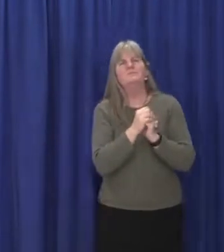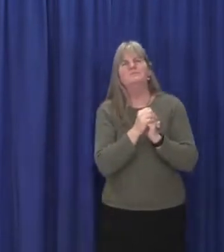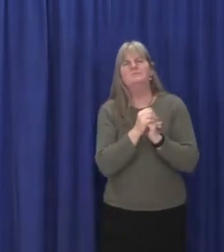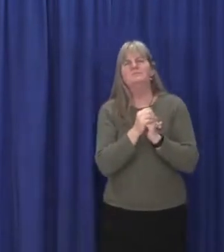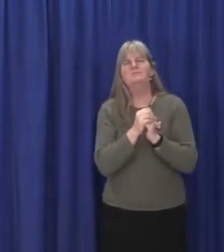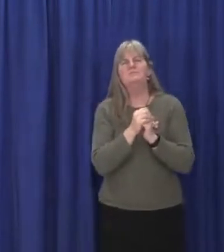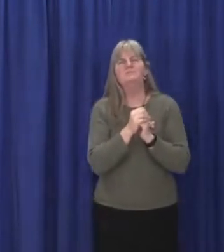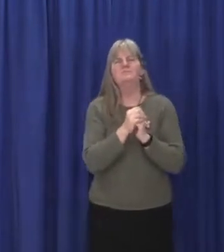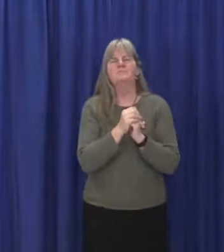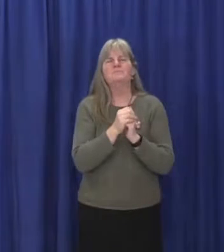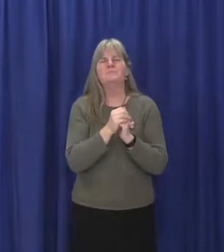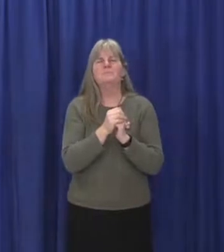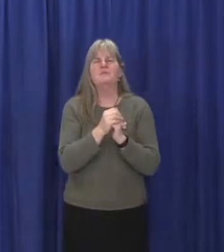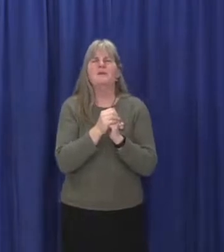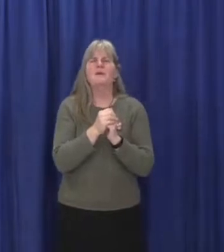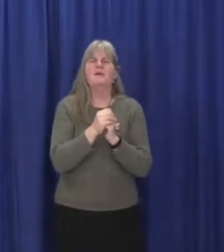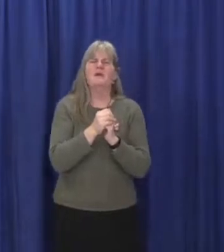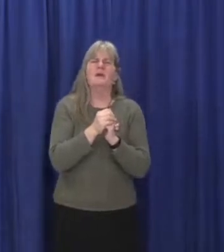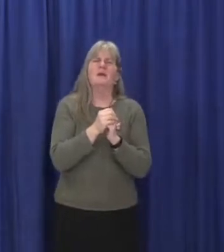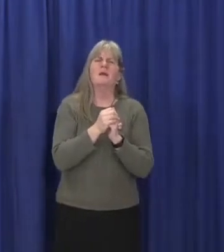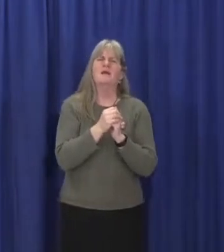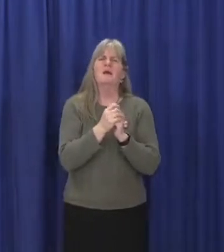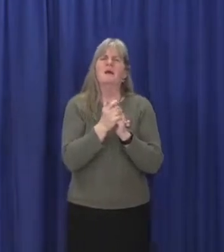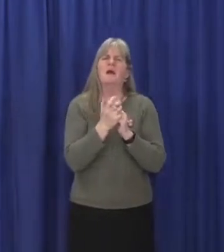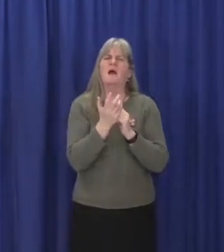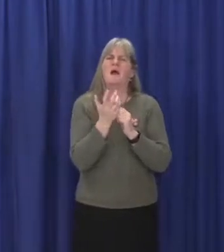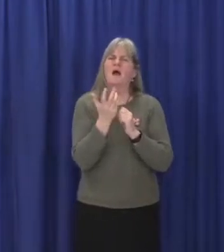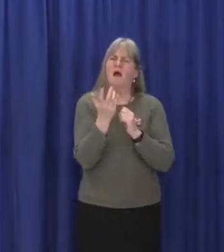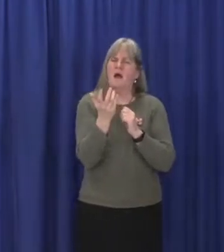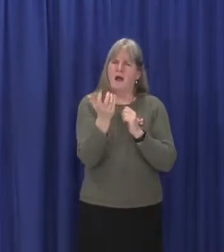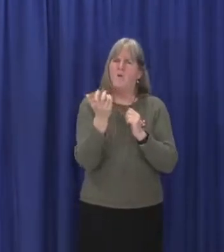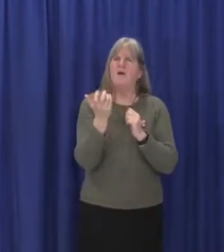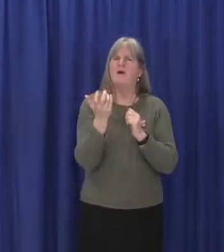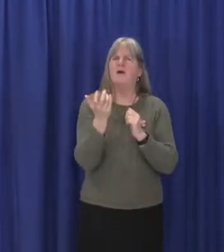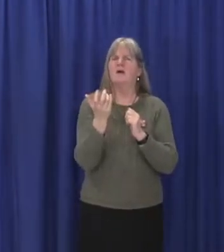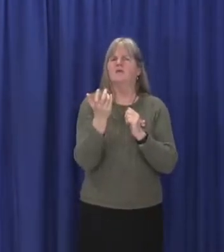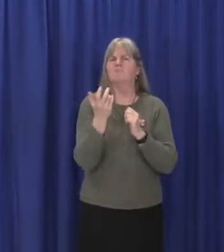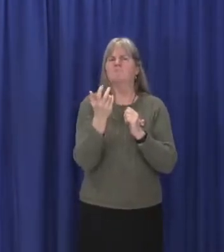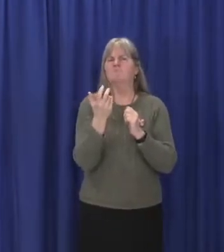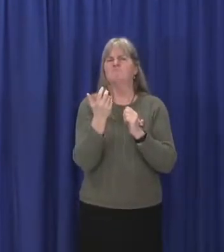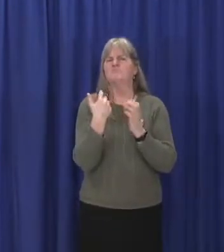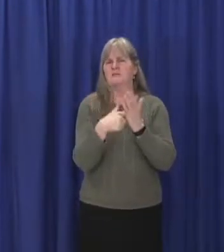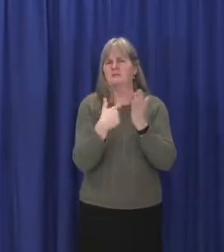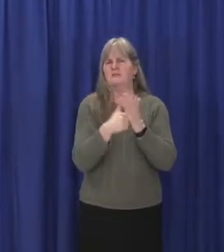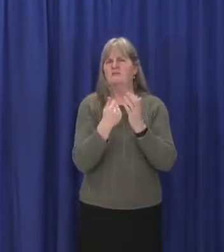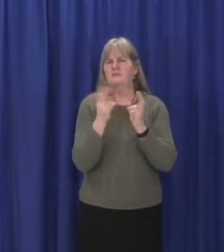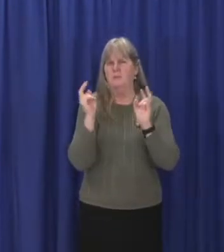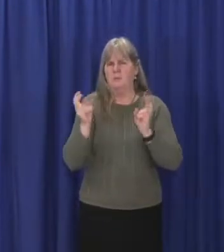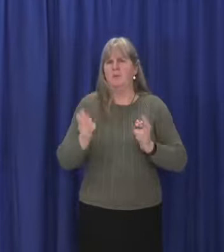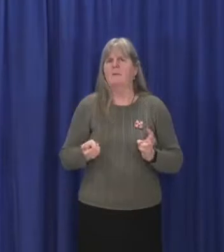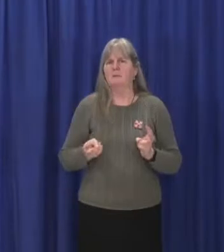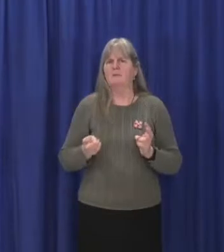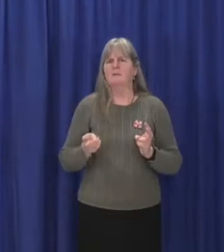to address some of the changes families are experiencing that have certainly--